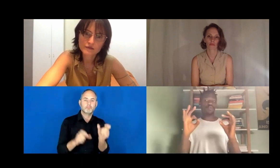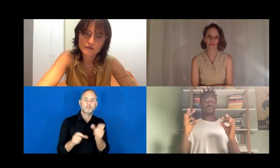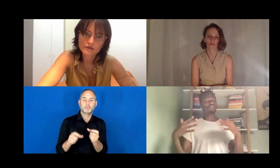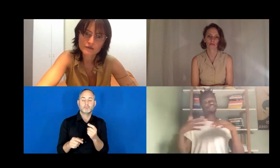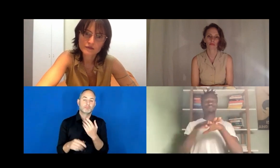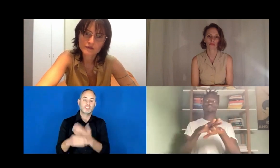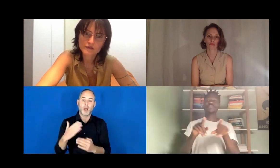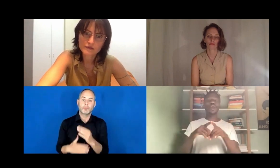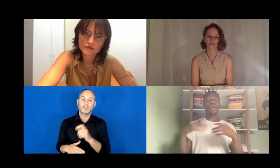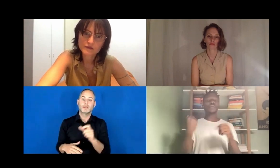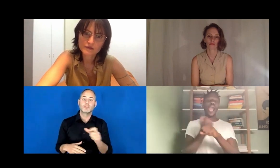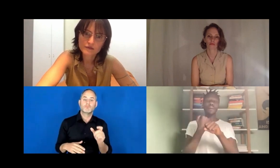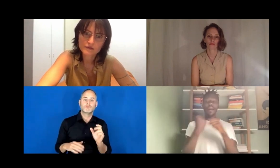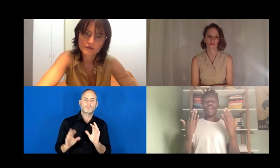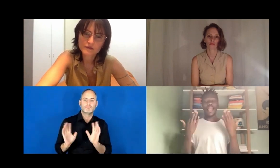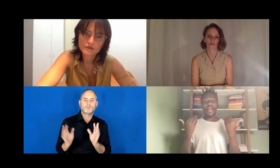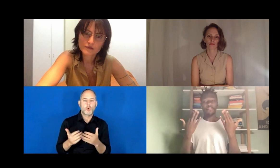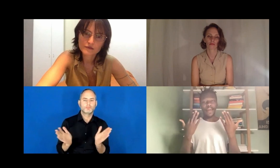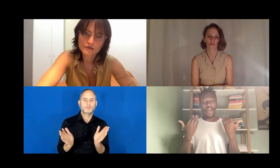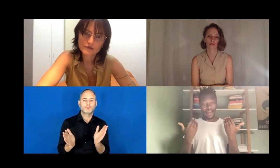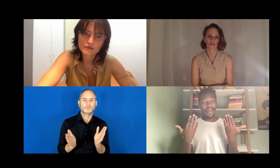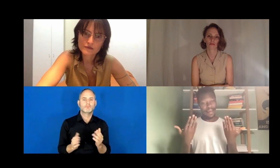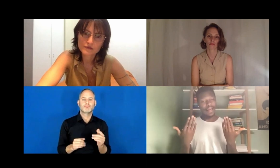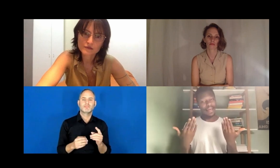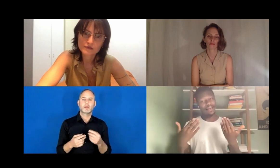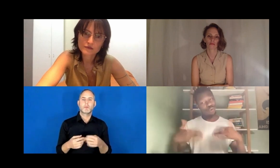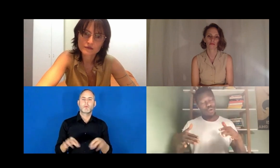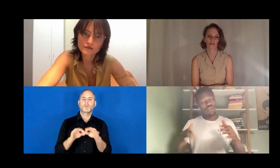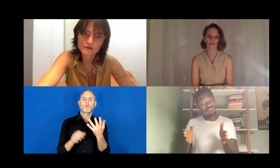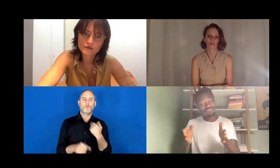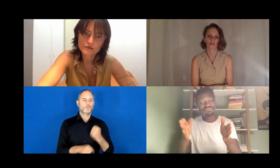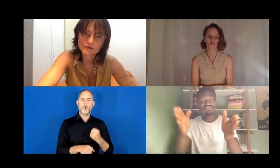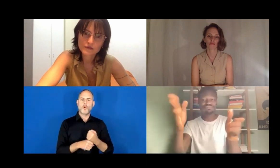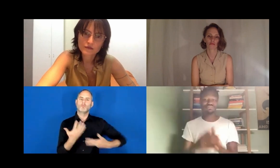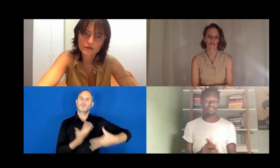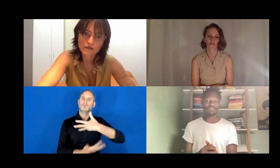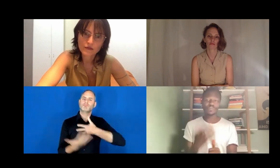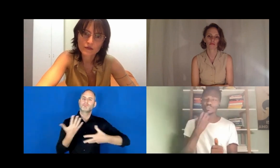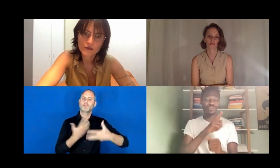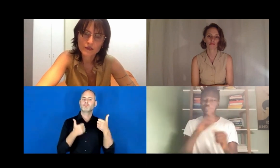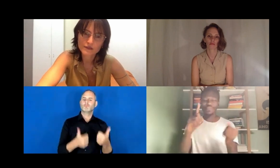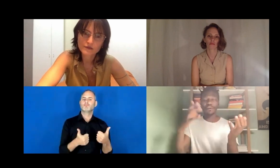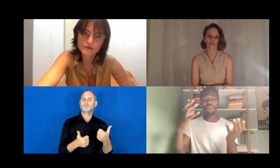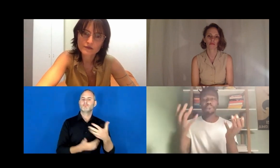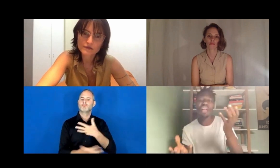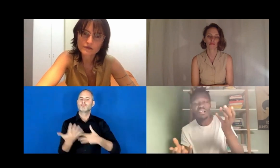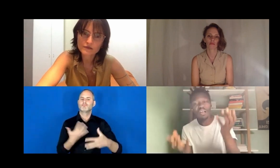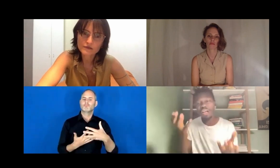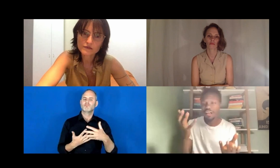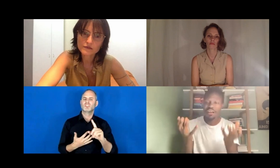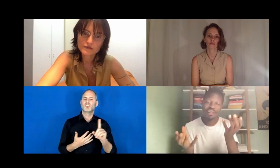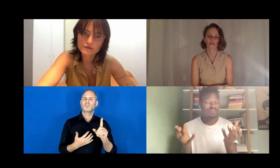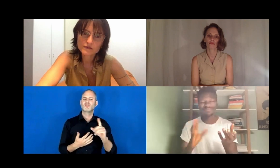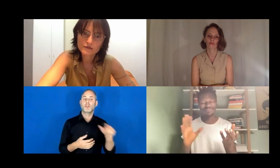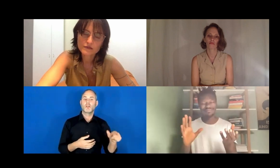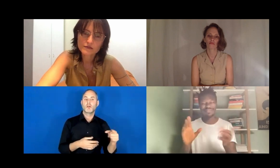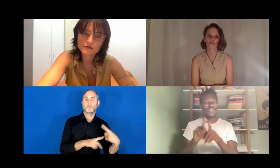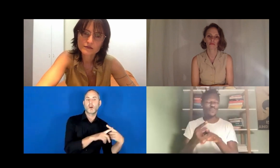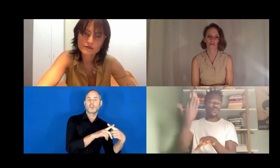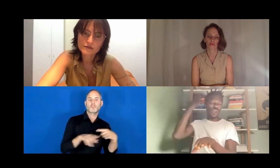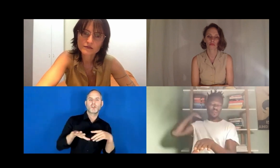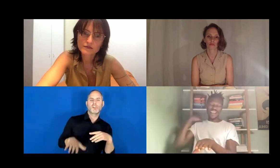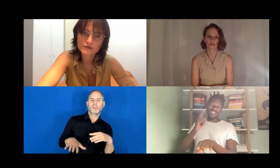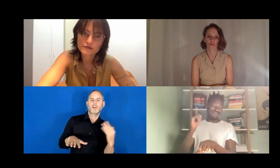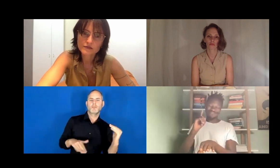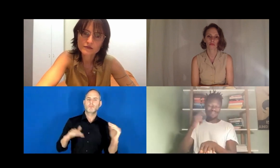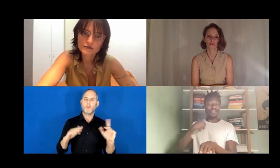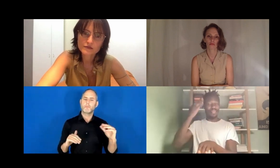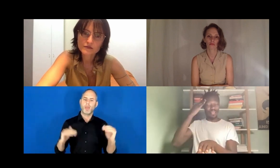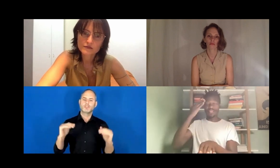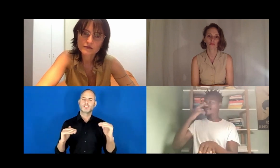and also enjoy it and then go a path together. Let it not be about balance or imbalance. But this is, I mean,